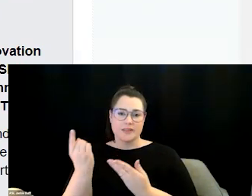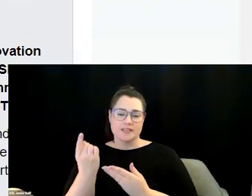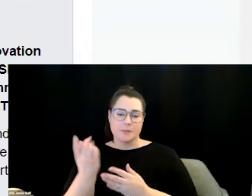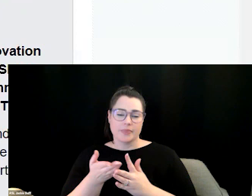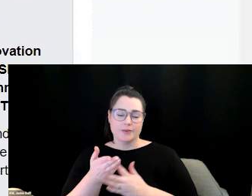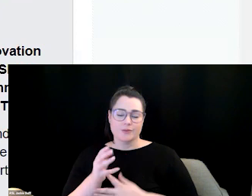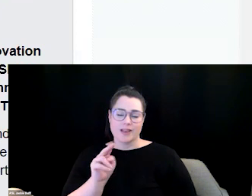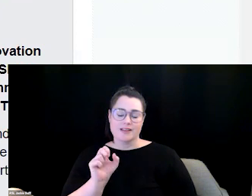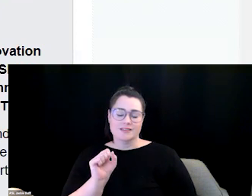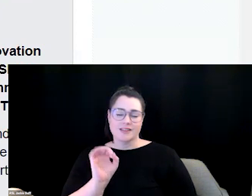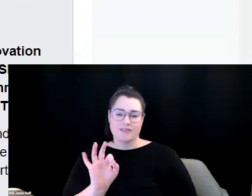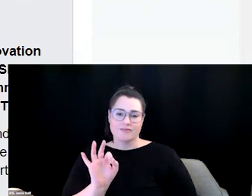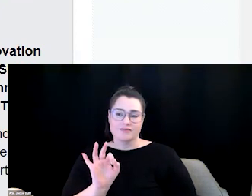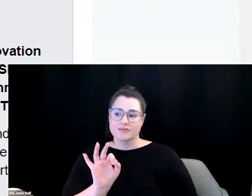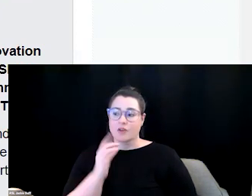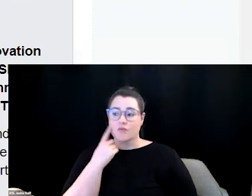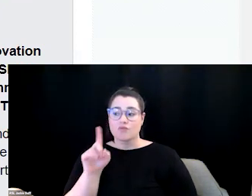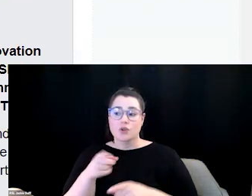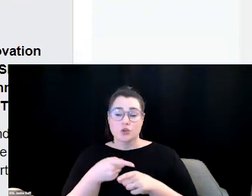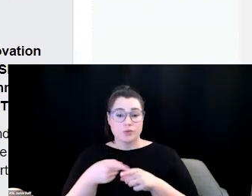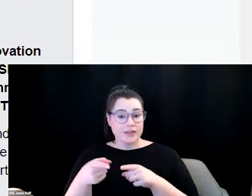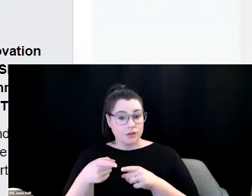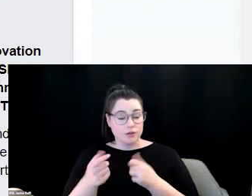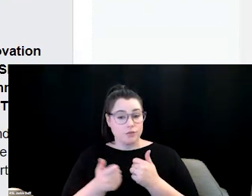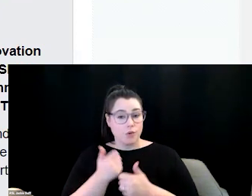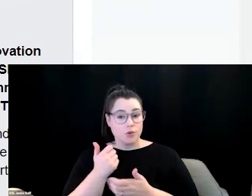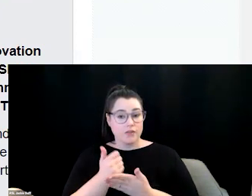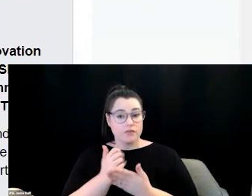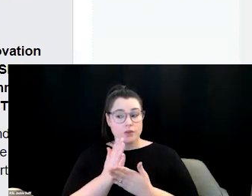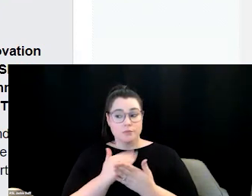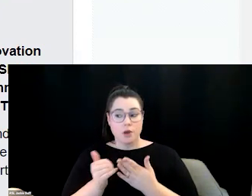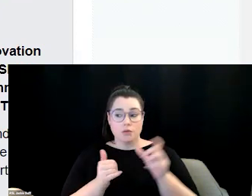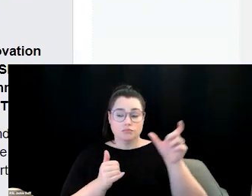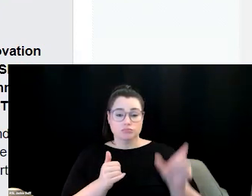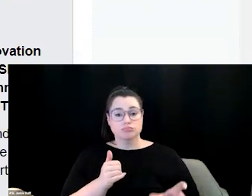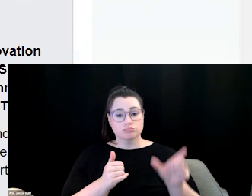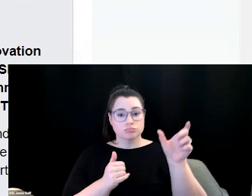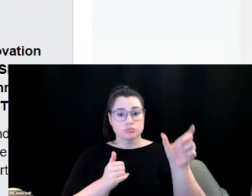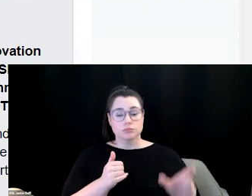For CAREER, I would say the most useful section to you is going to be Proposal section -- Proposal Upload.